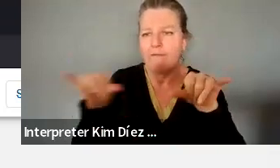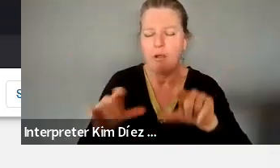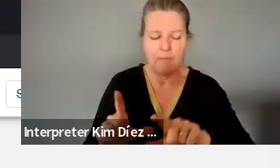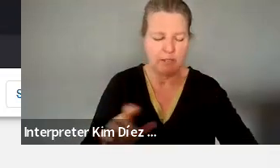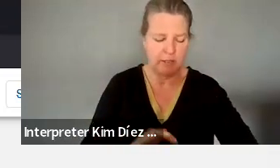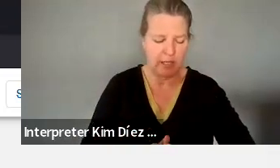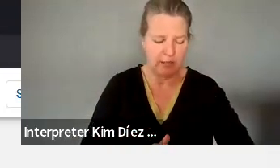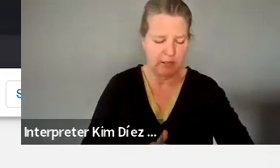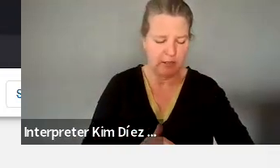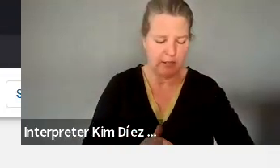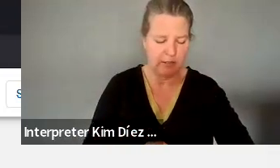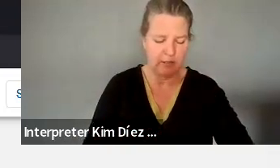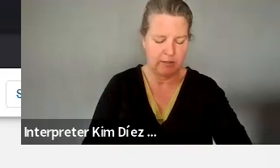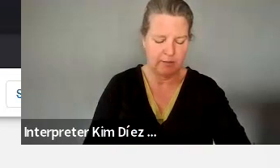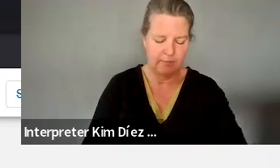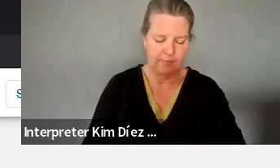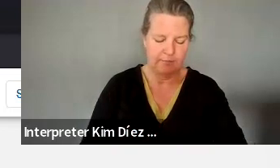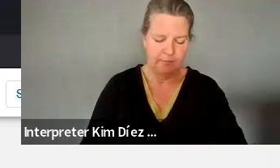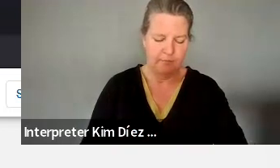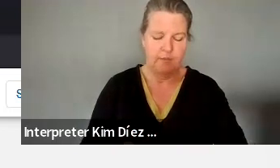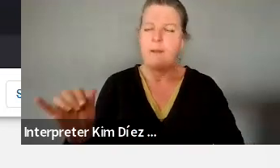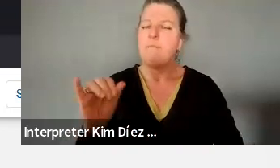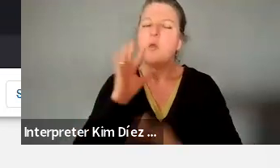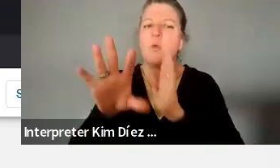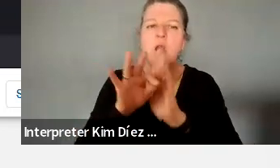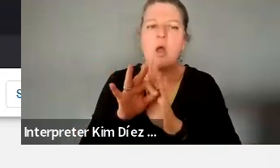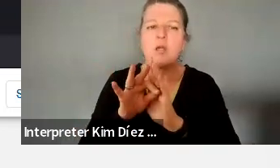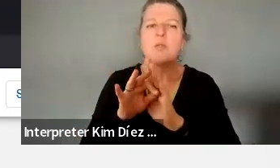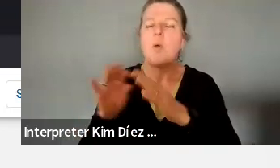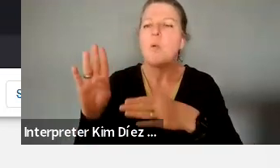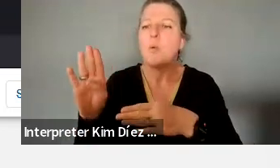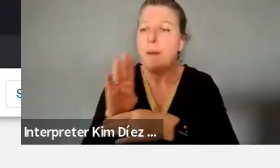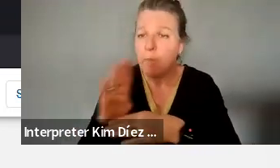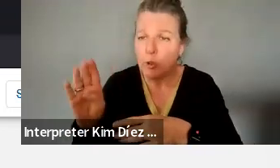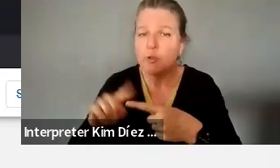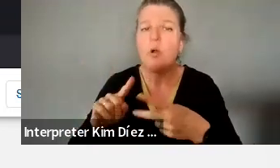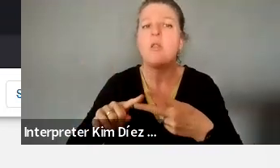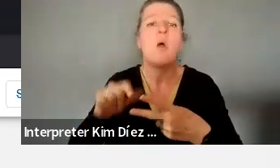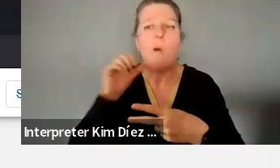to choose things like Non-Commercial or Non-Commercial Share Alike if you want to ensure that